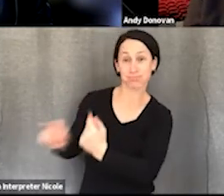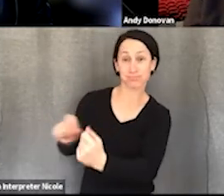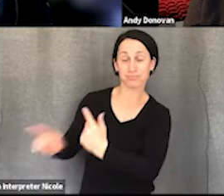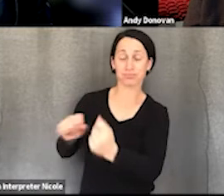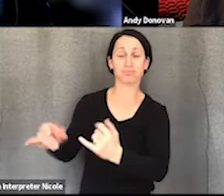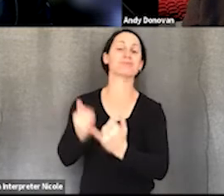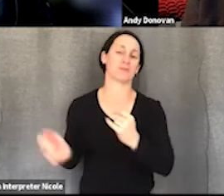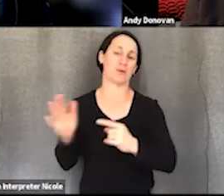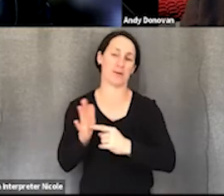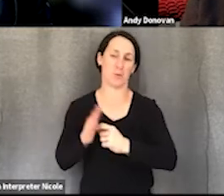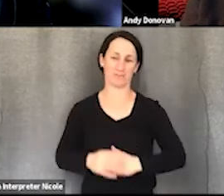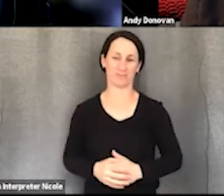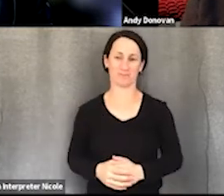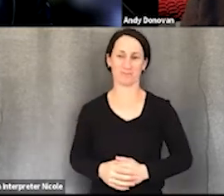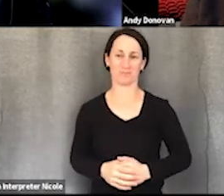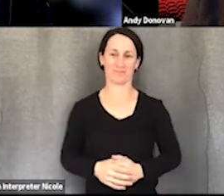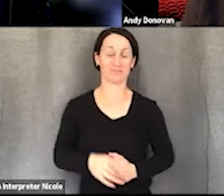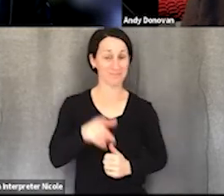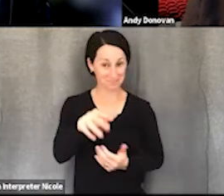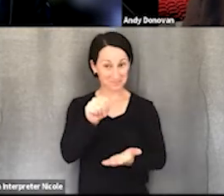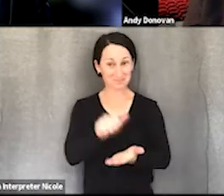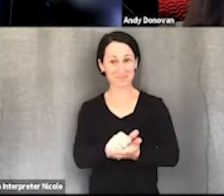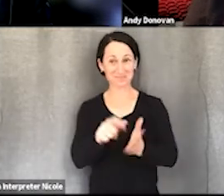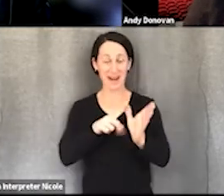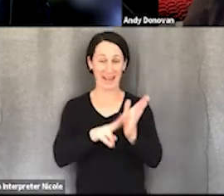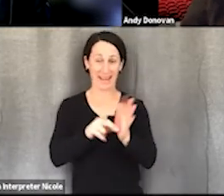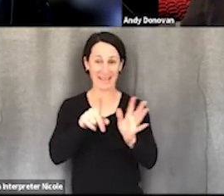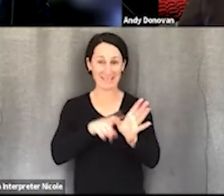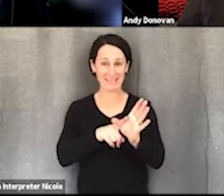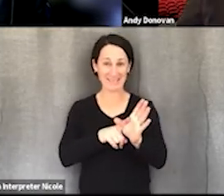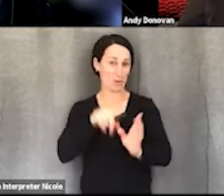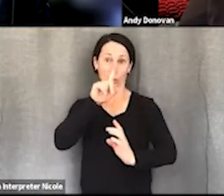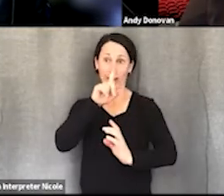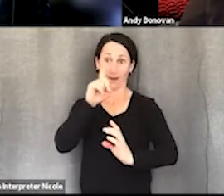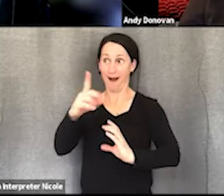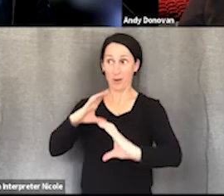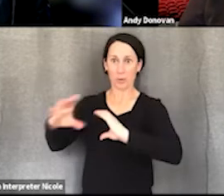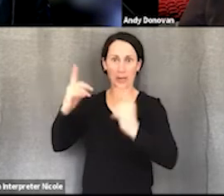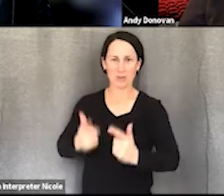I think you are right, Andy. There is not such a thing as overcommunication. People